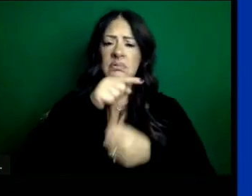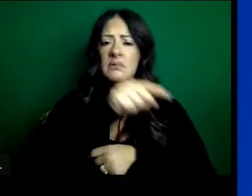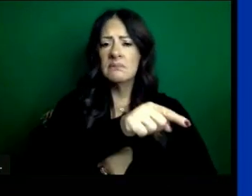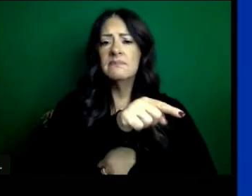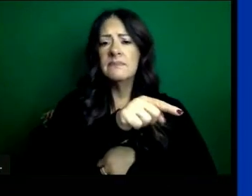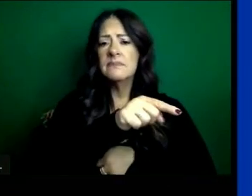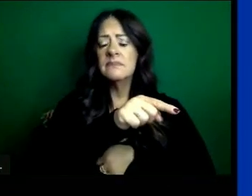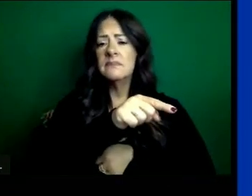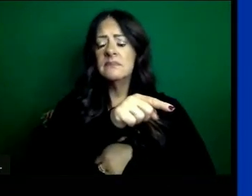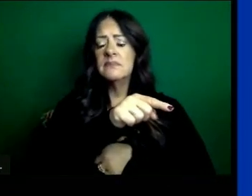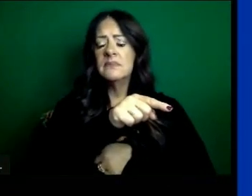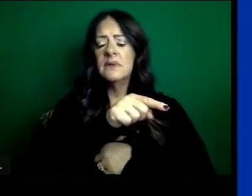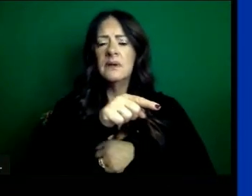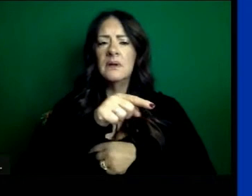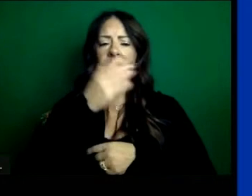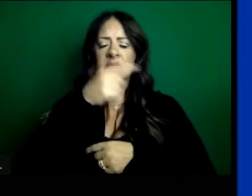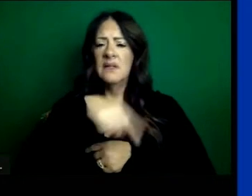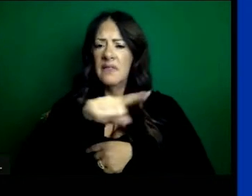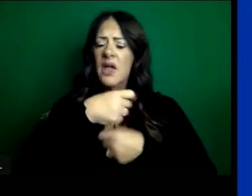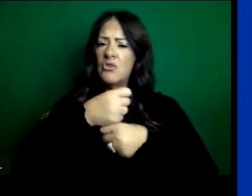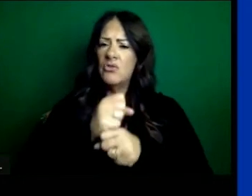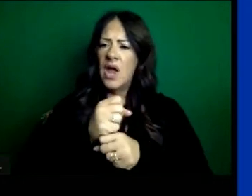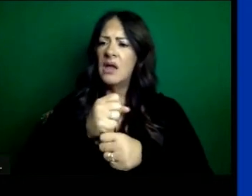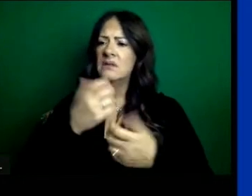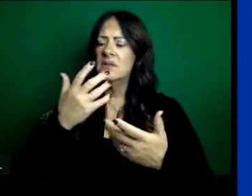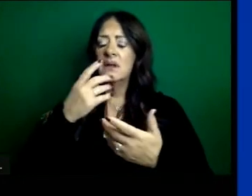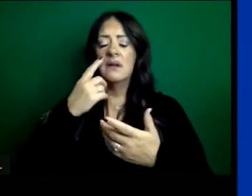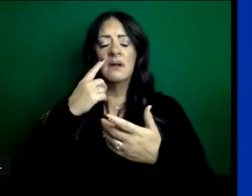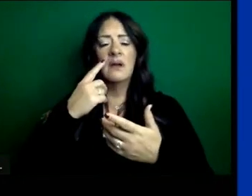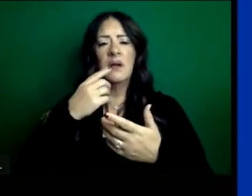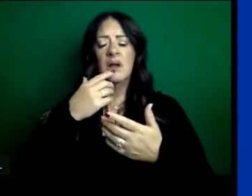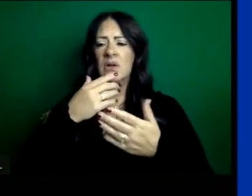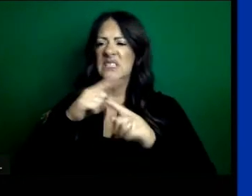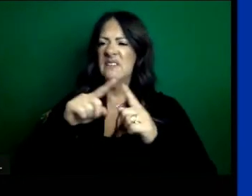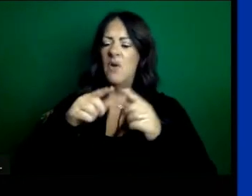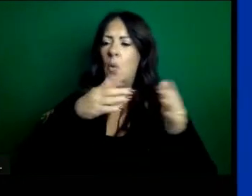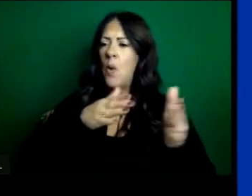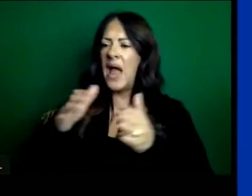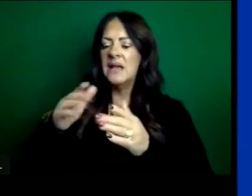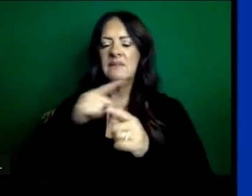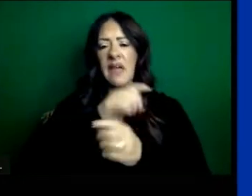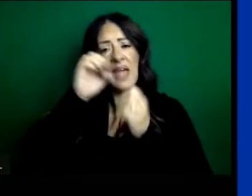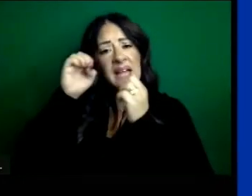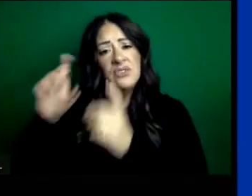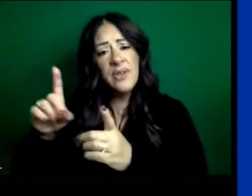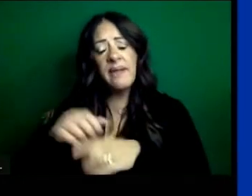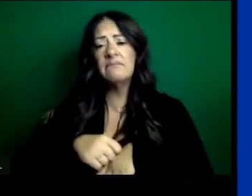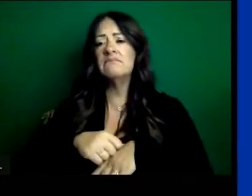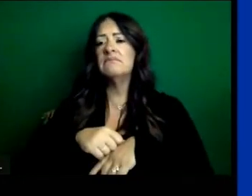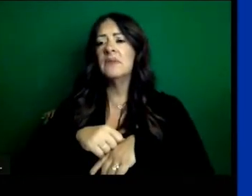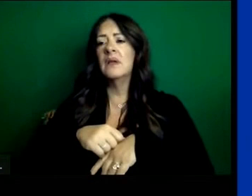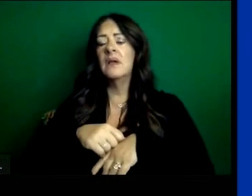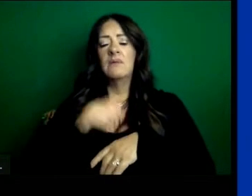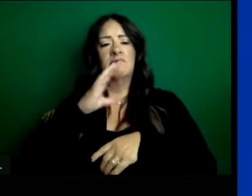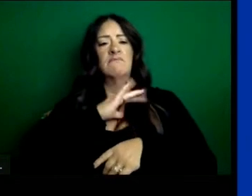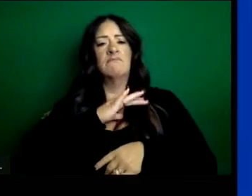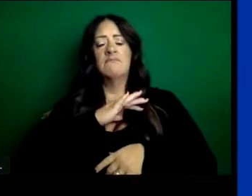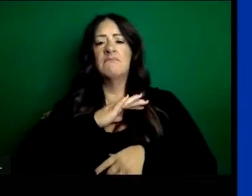COMMUNITIES RECEIVE VACCINES, SUFFICIENT TO REACH MANY OF THEIR POPULATIONS.